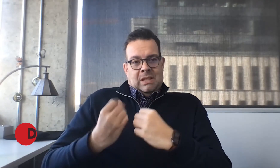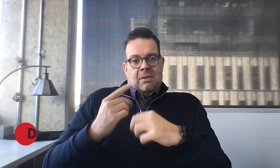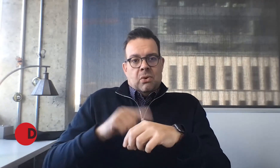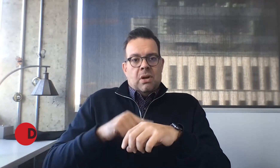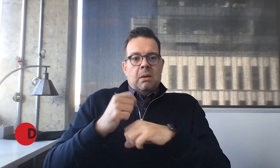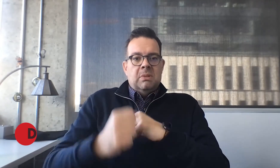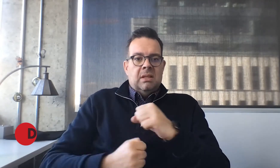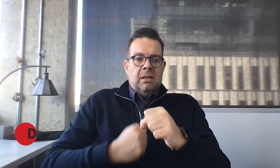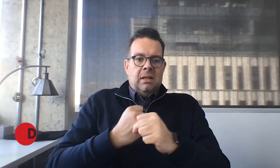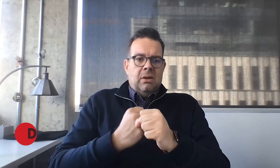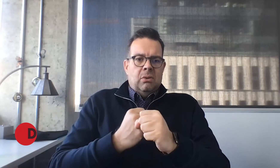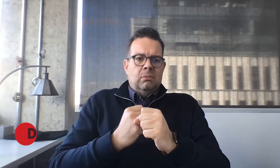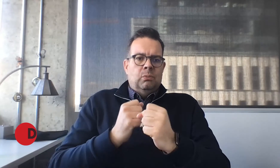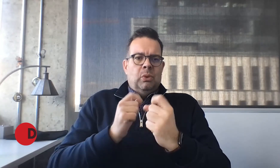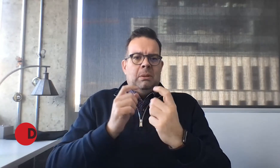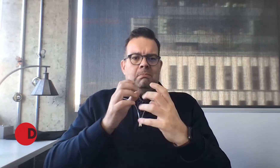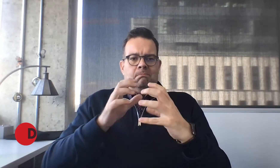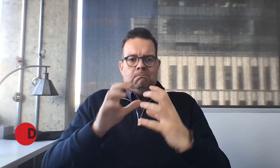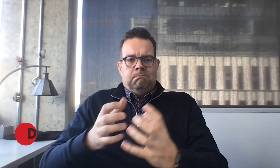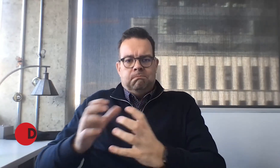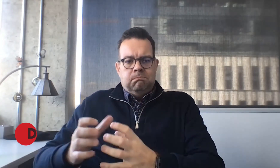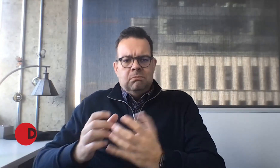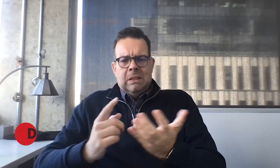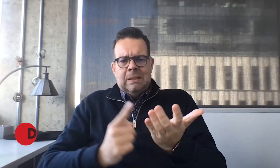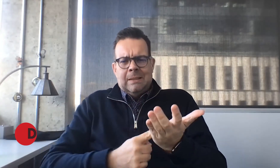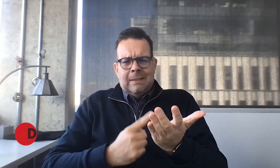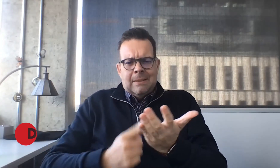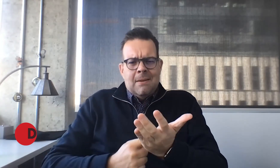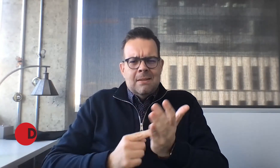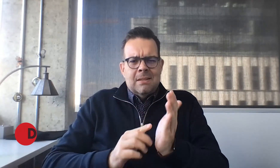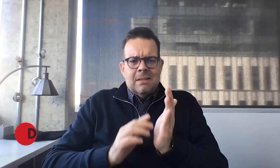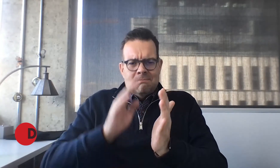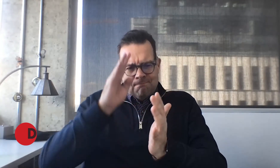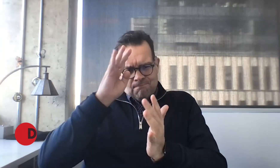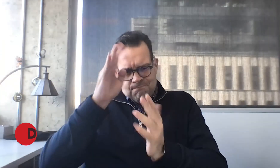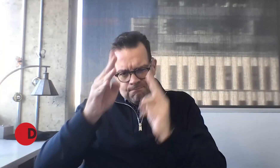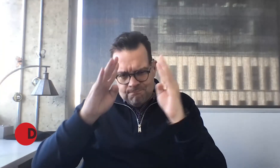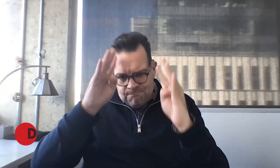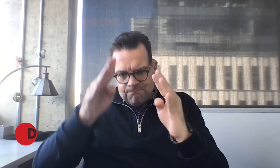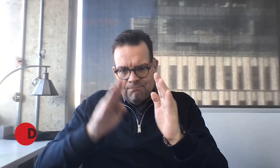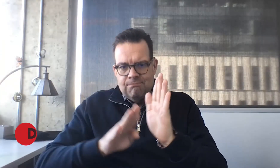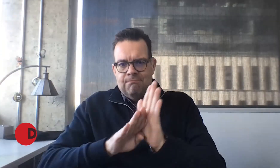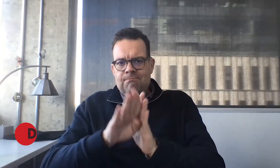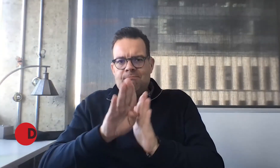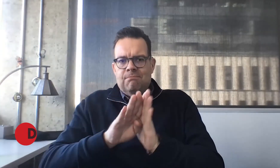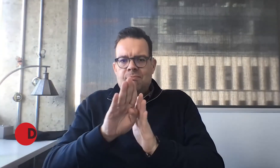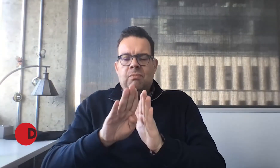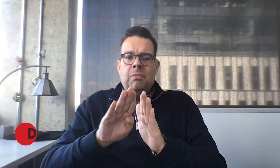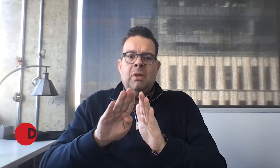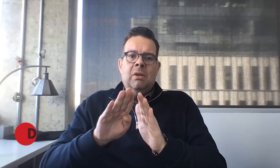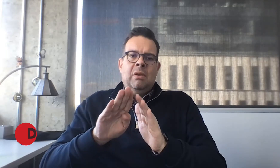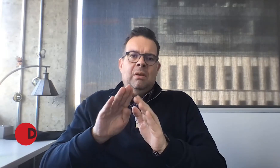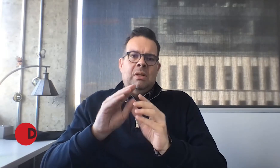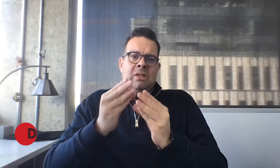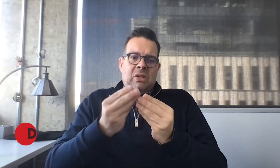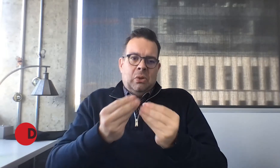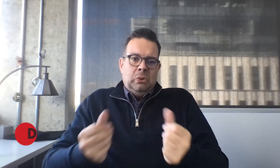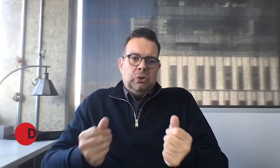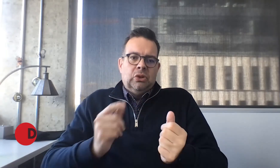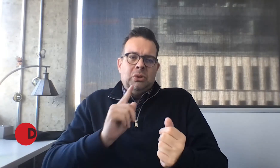Several times a year, we meet to discuss, brainstorm and develop solutions so that all